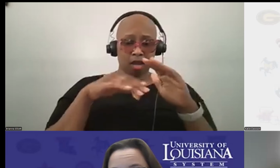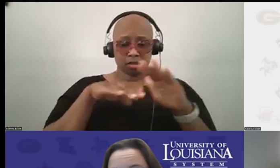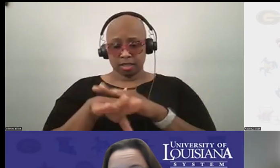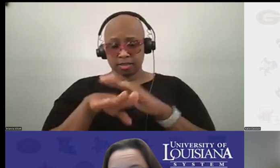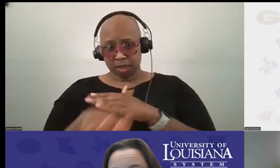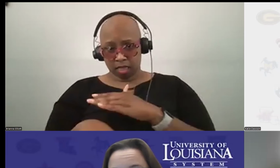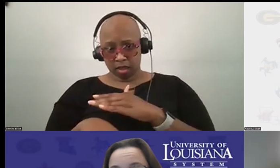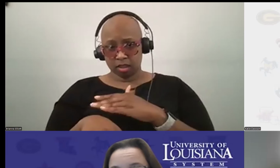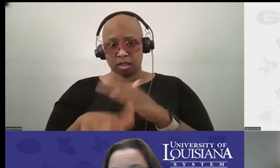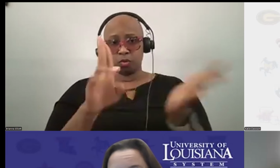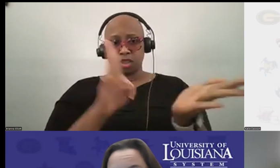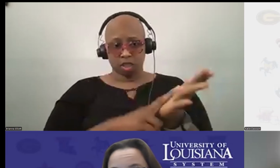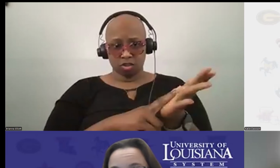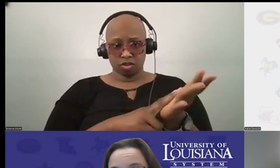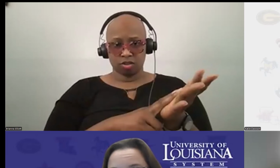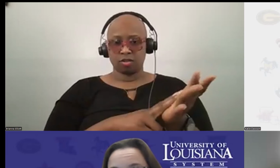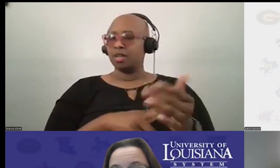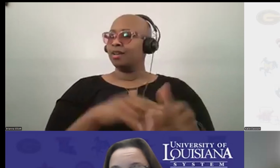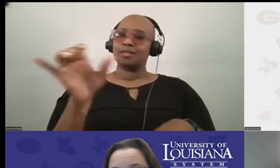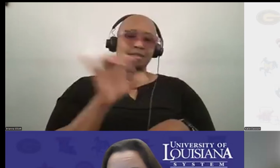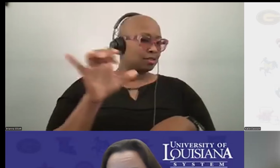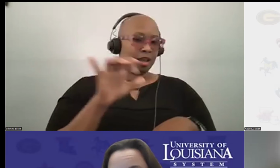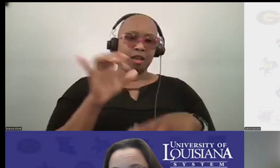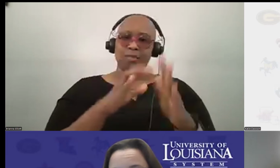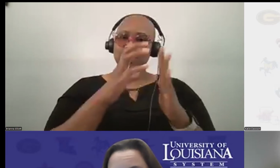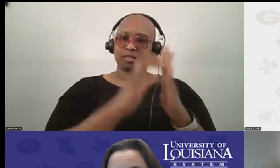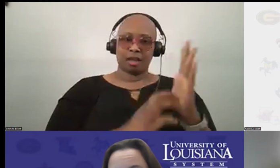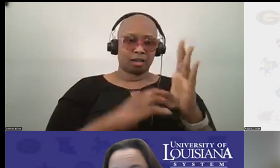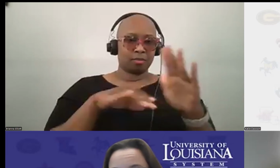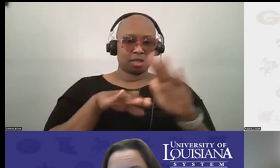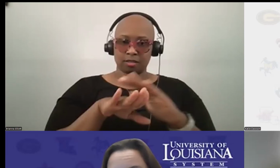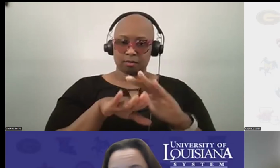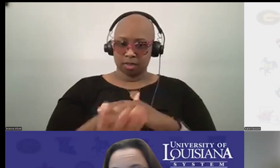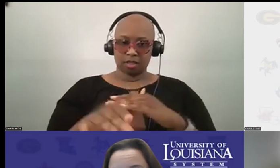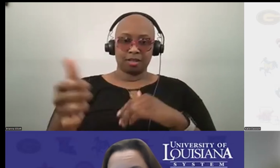email accessibility is going to be just like your document accessibility. Uh any that is an image